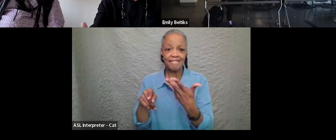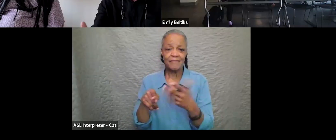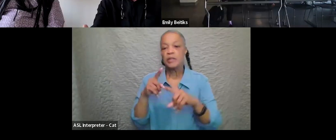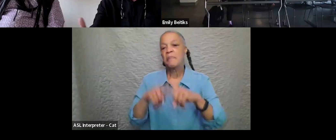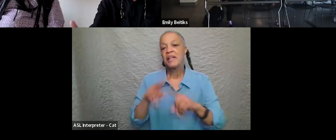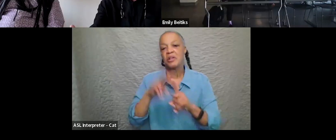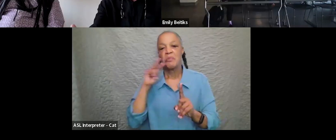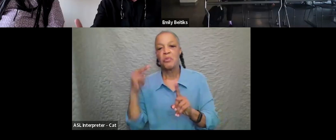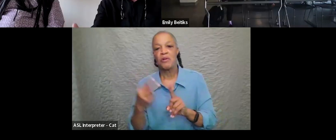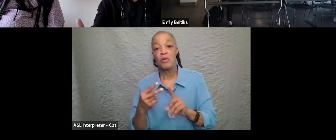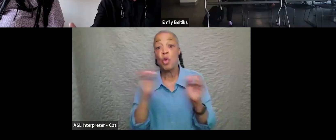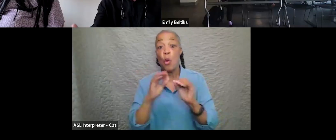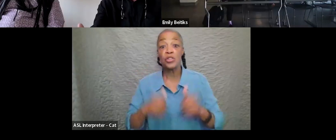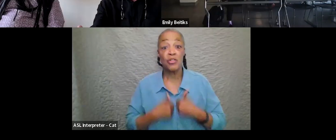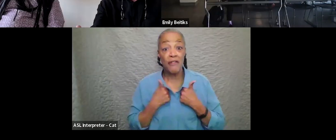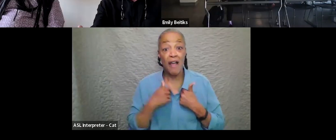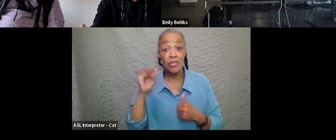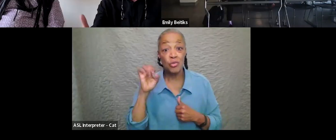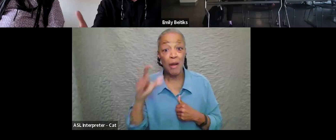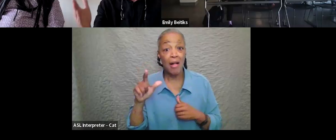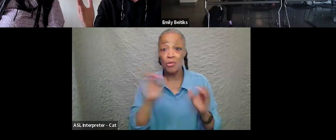No one survived the trial.